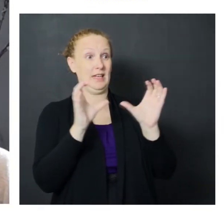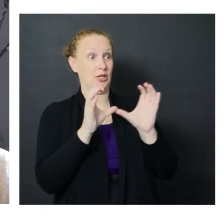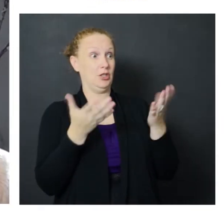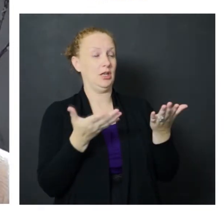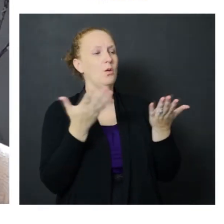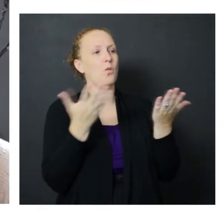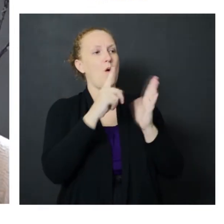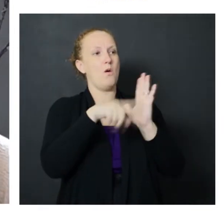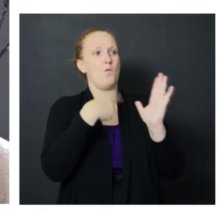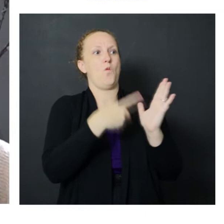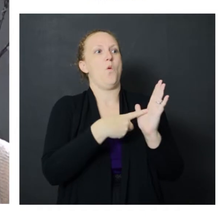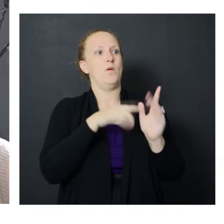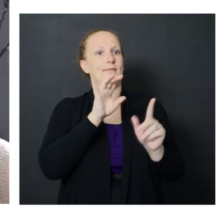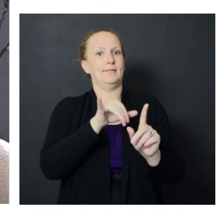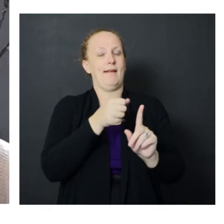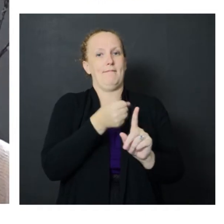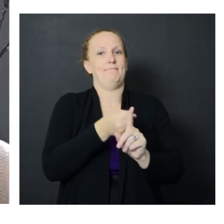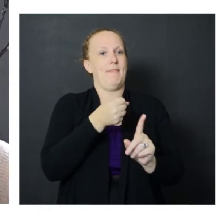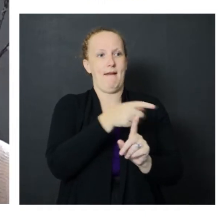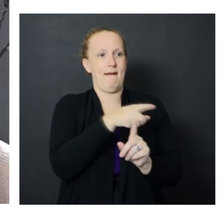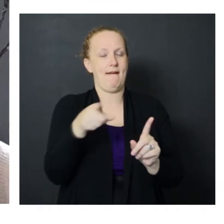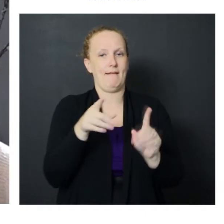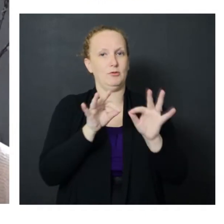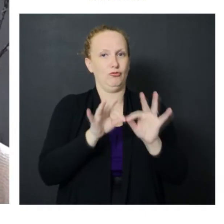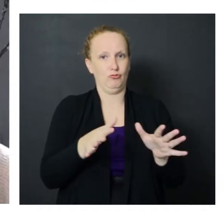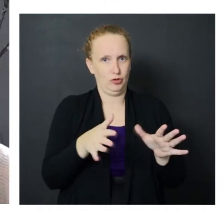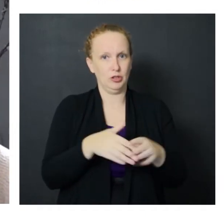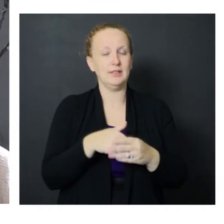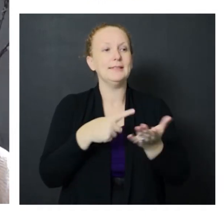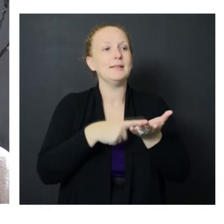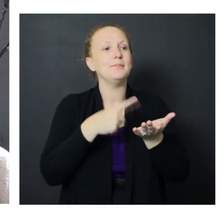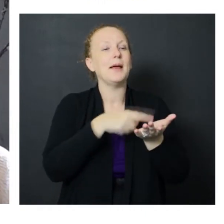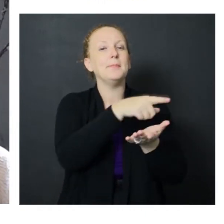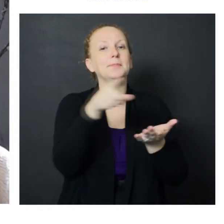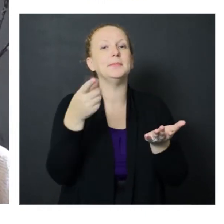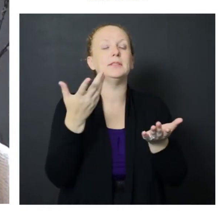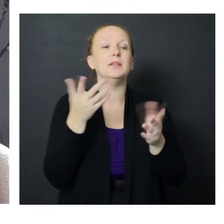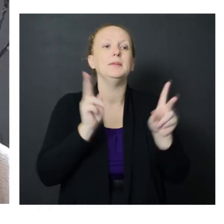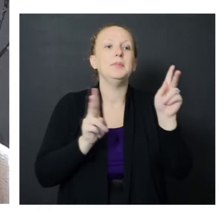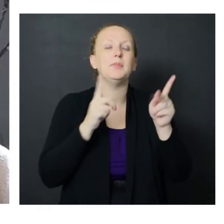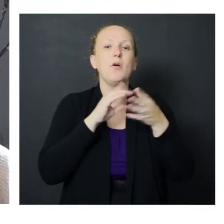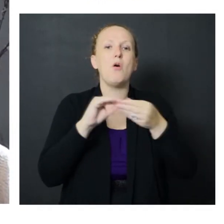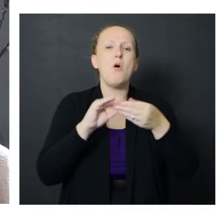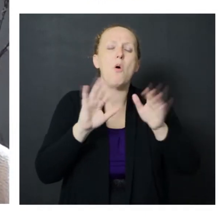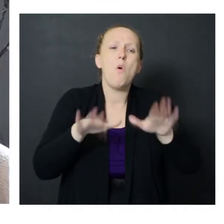because we hear sometimes that, oh, just maybe a little bit of training on how to